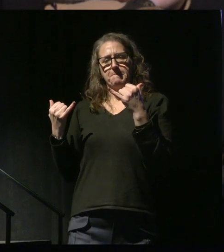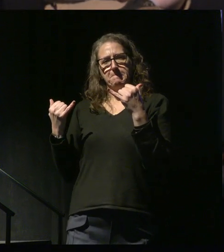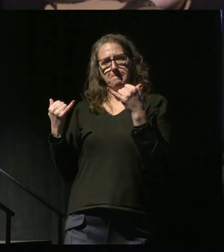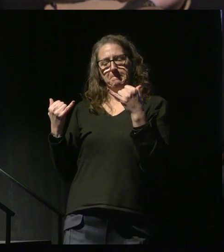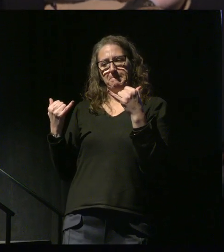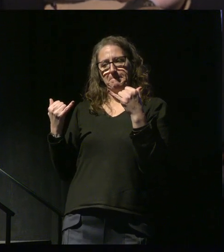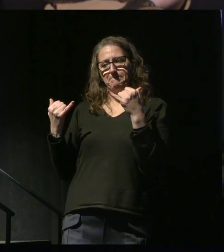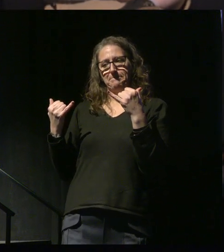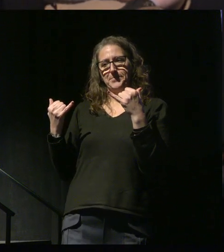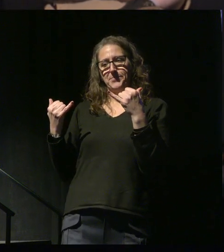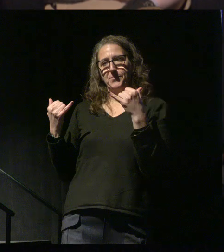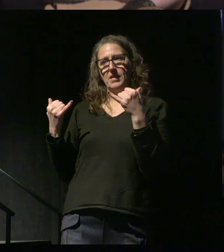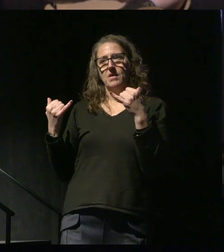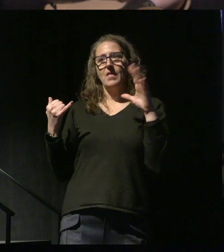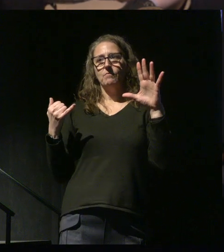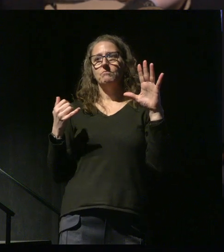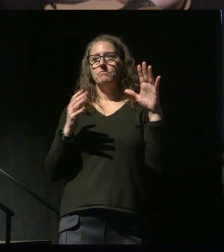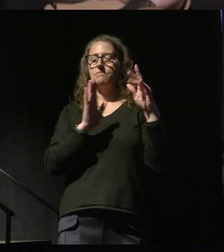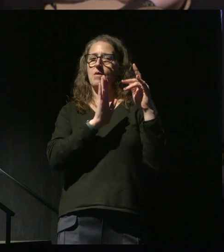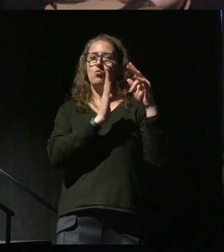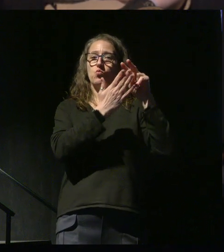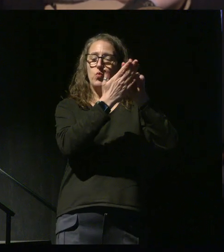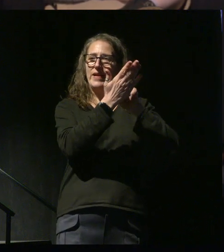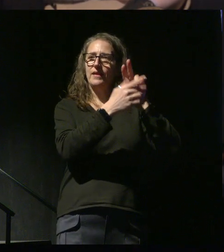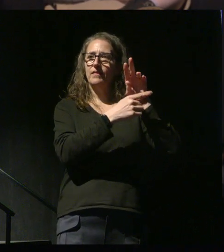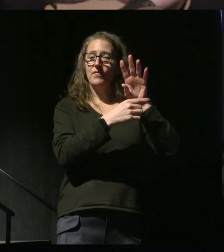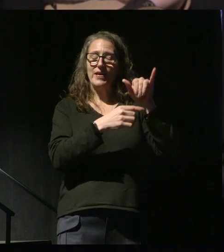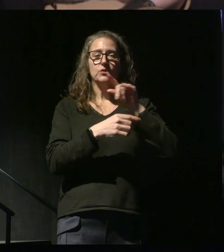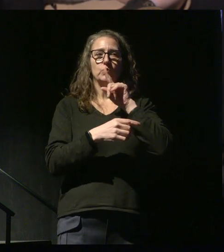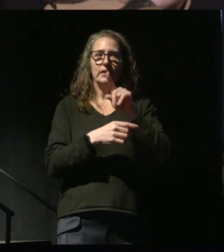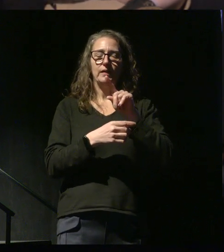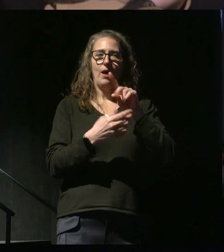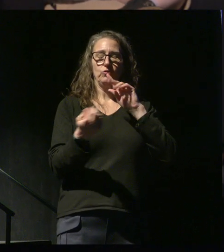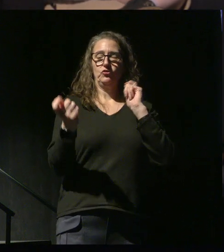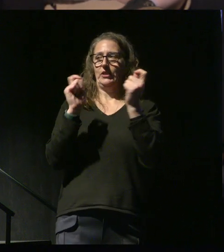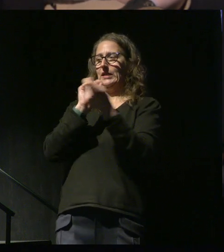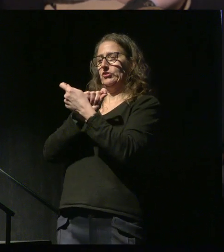it's just been a super joyful. Mm-mm. Place to write from. - Mm.